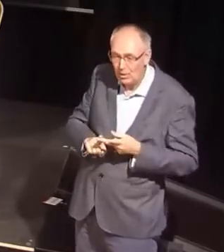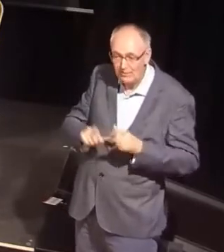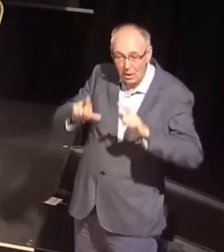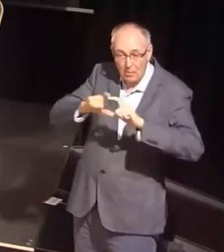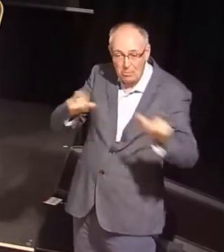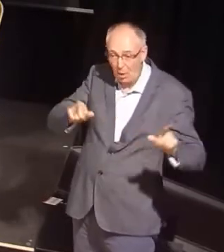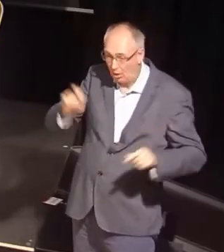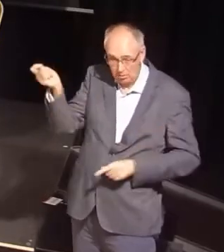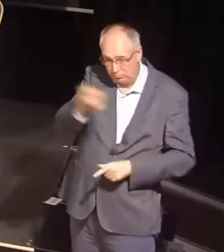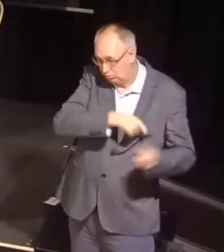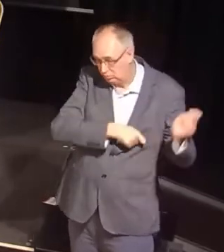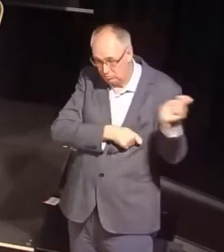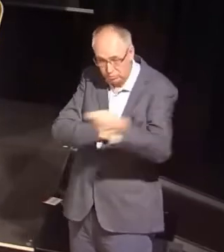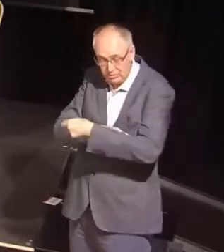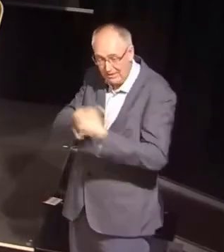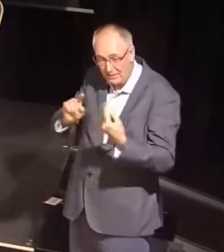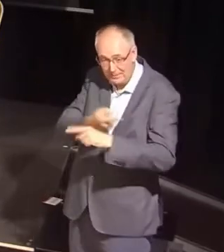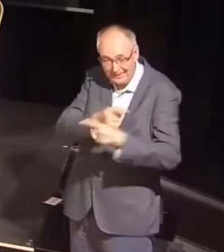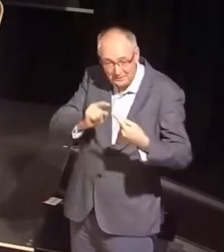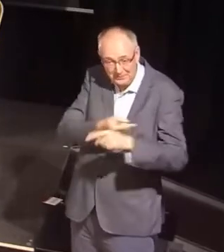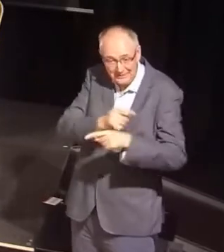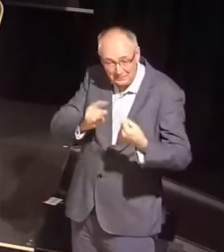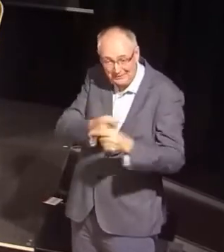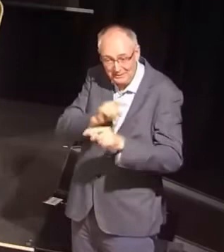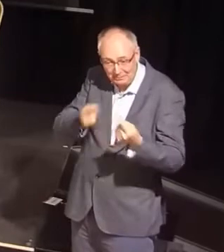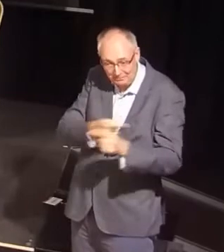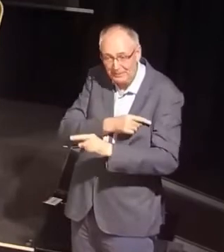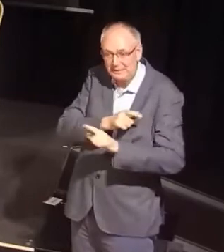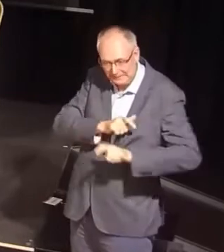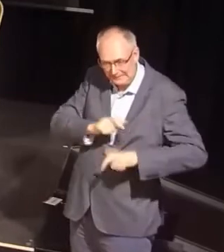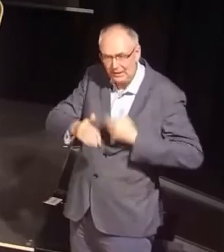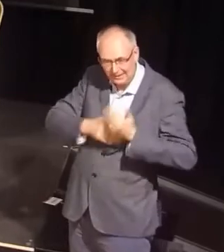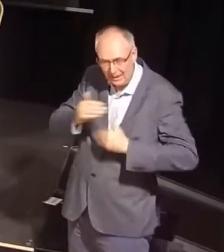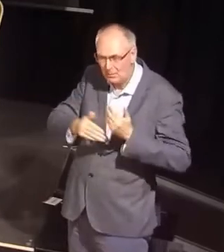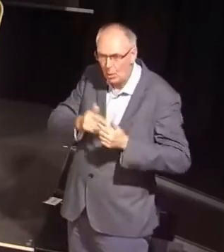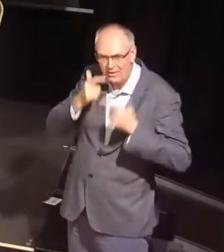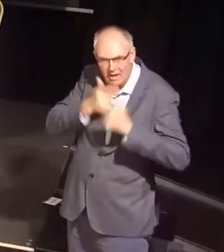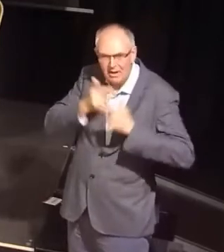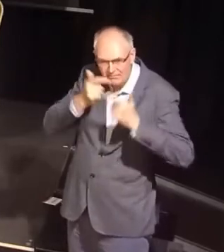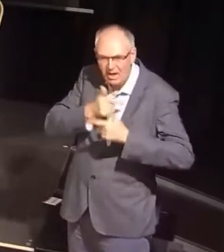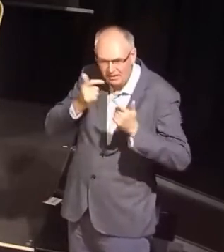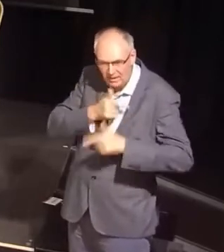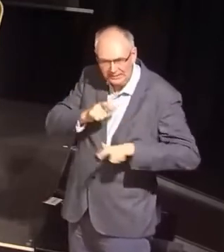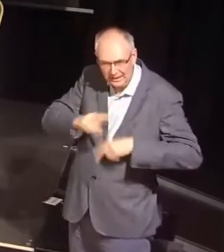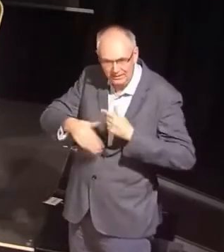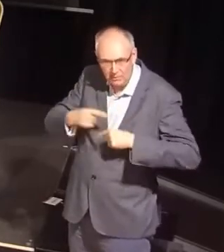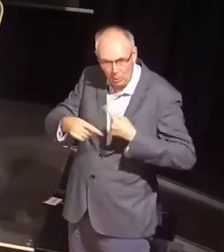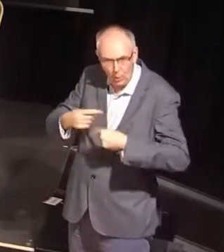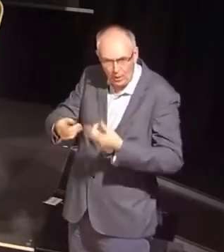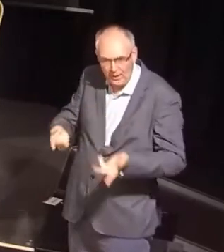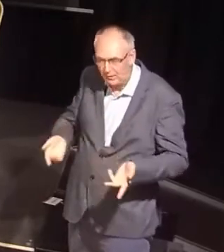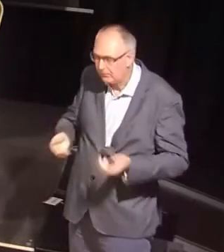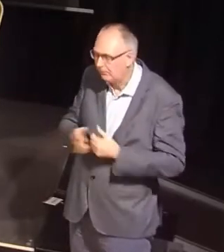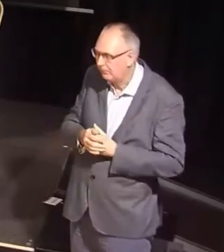to get through the entire song, you can just play and have the most fun that you can. You can choose to turn off obstacles,